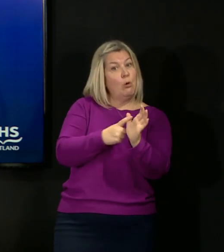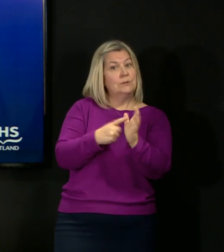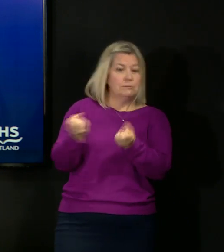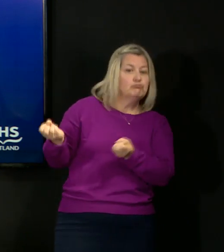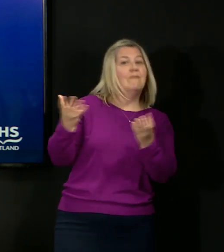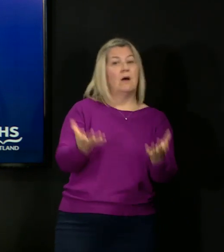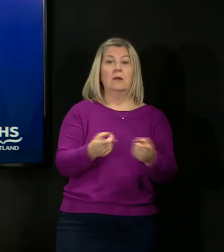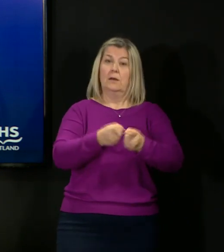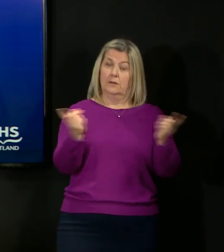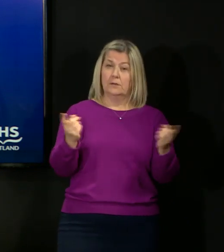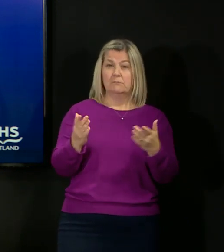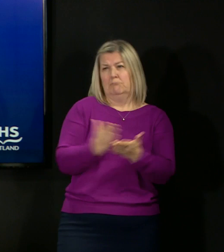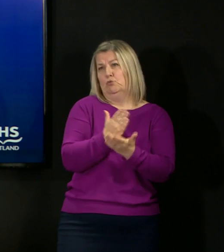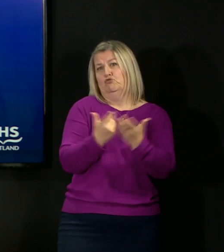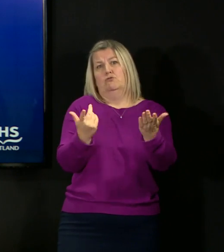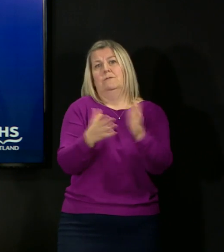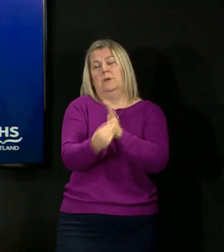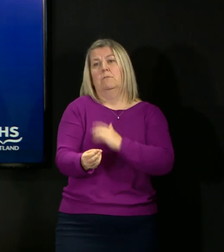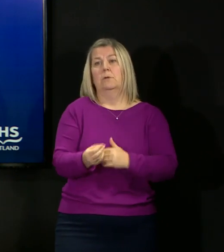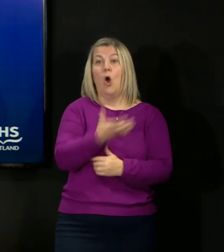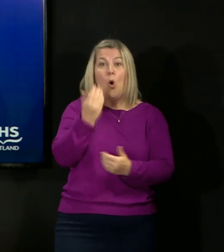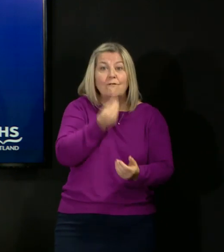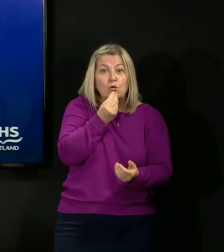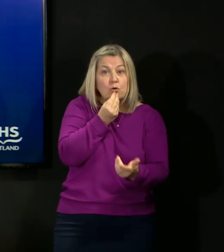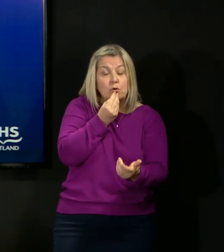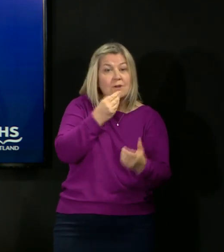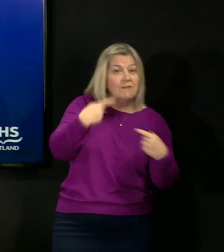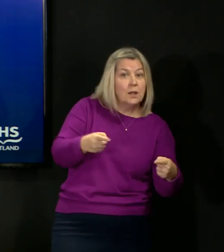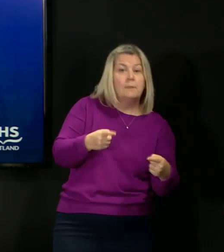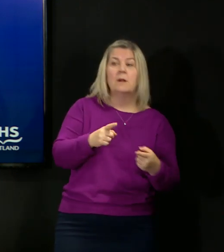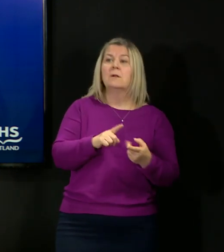ensure that hot meals are available, to creating quiet spaces where people can